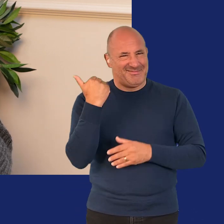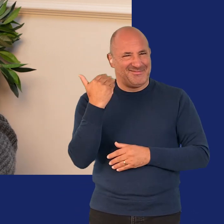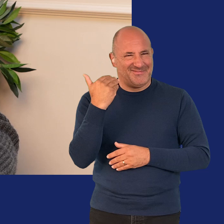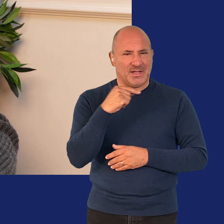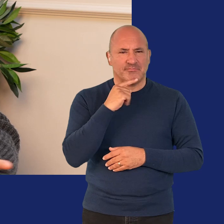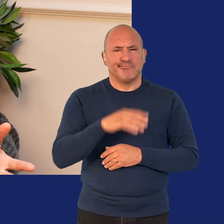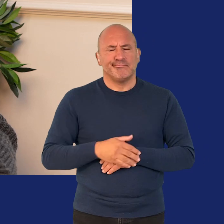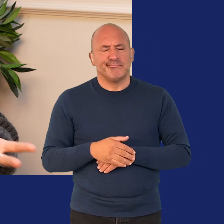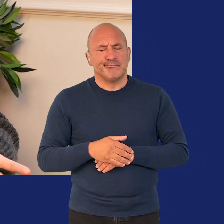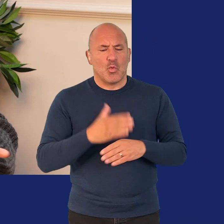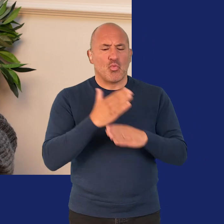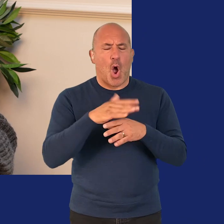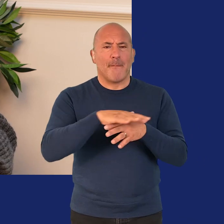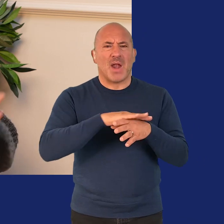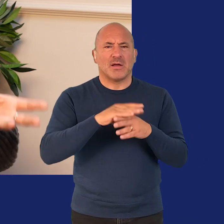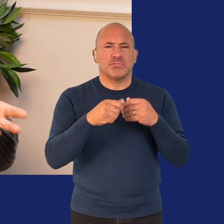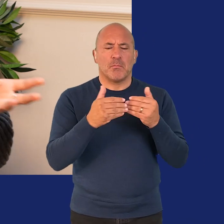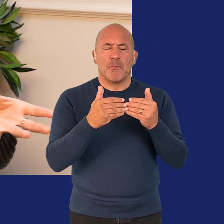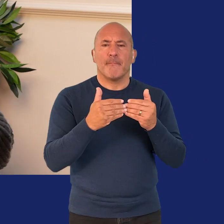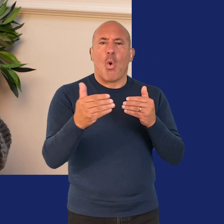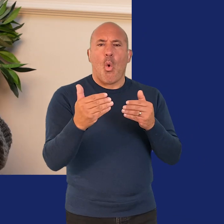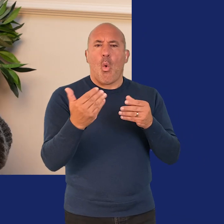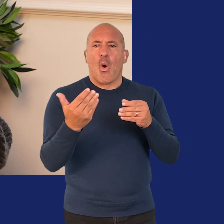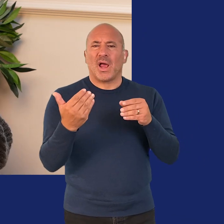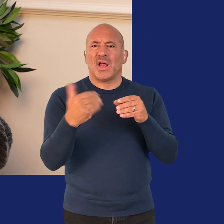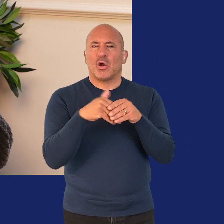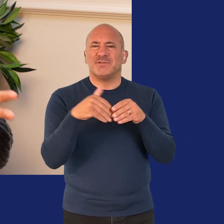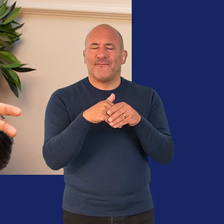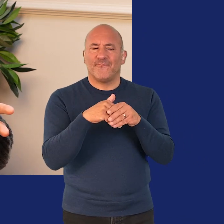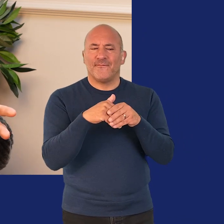opportunity, where, um, where like you kind of talked on it previously,